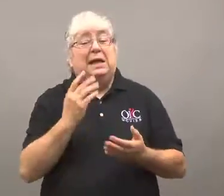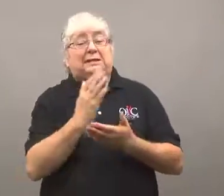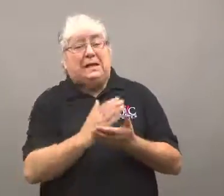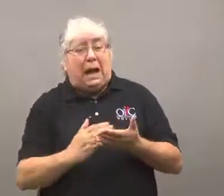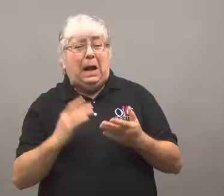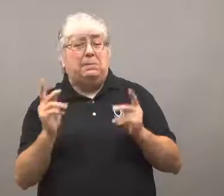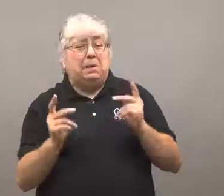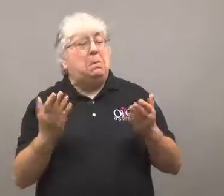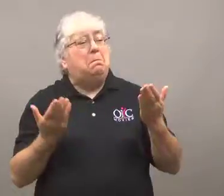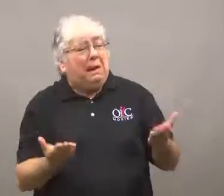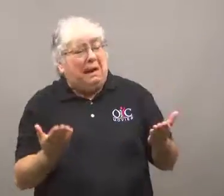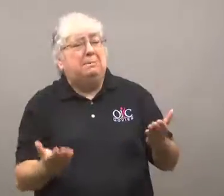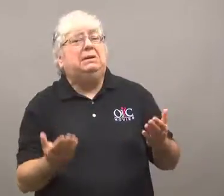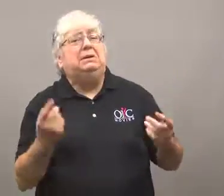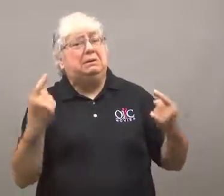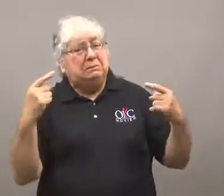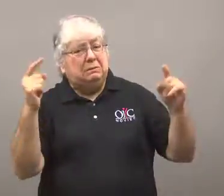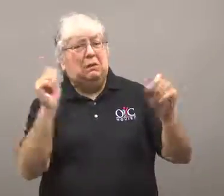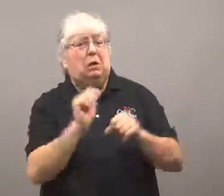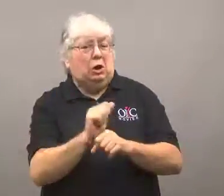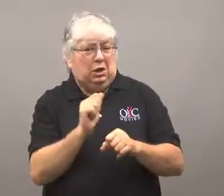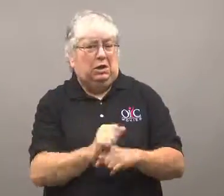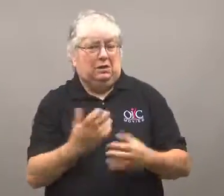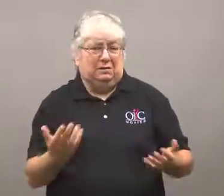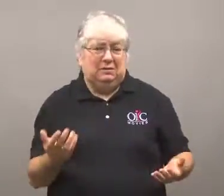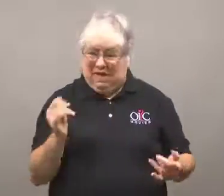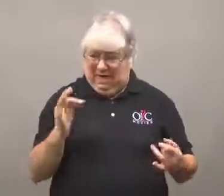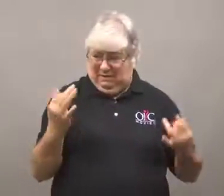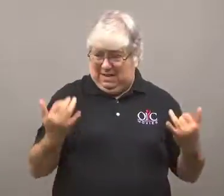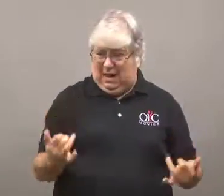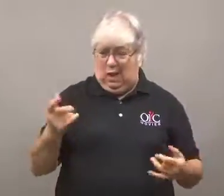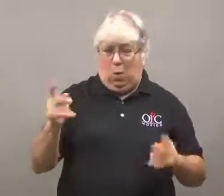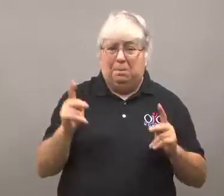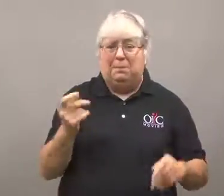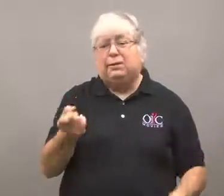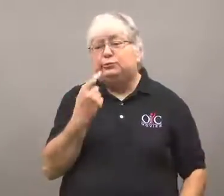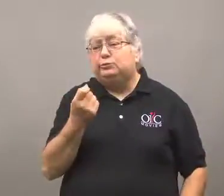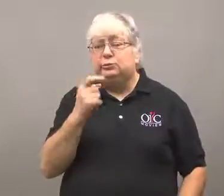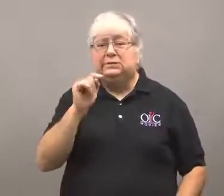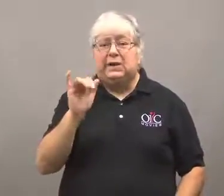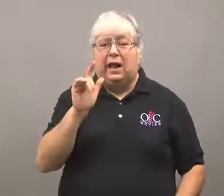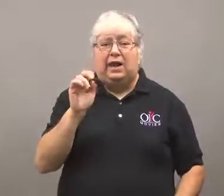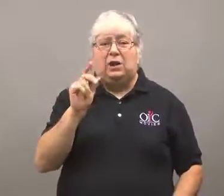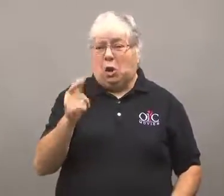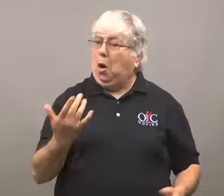He said Tylenol may be effective for some people.